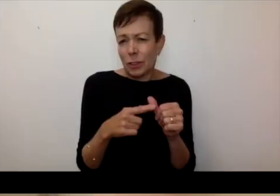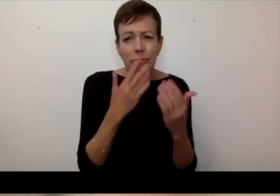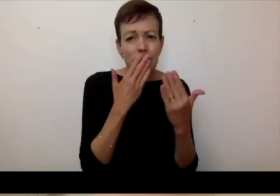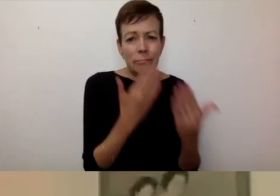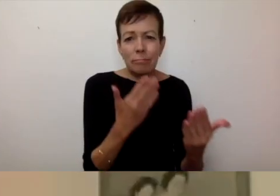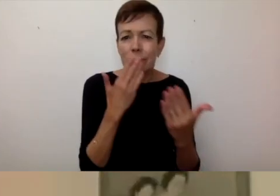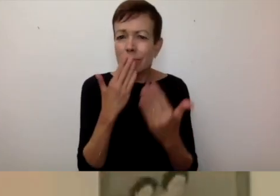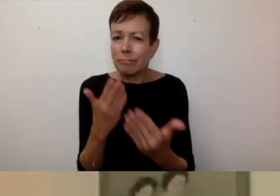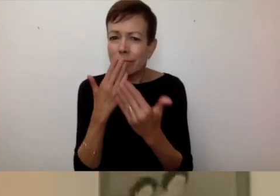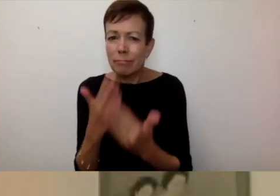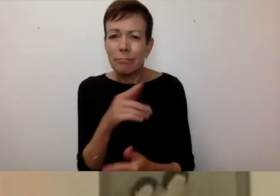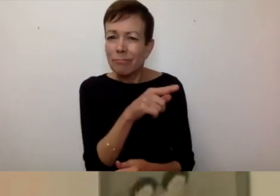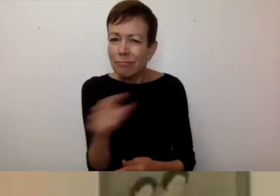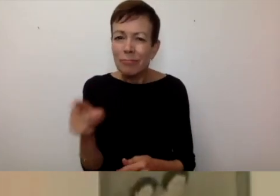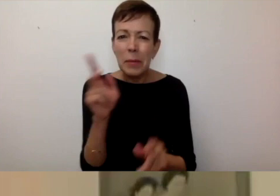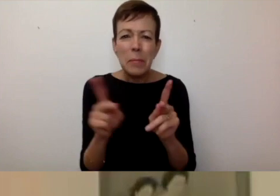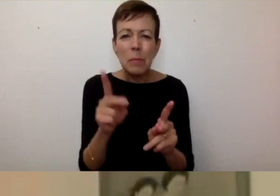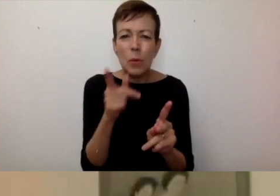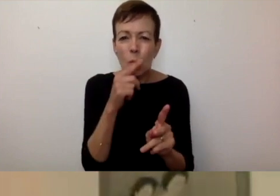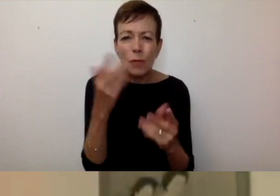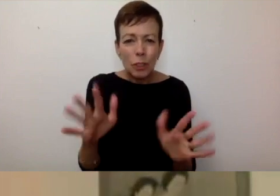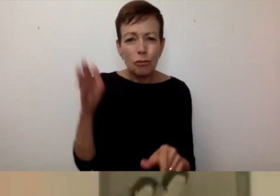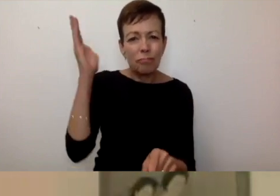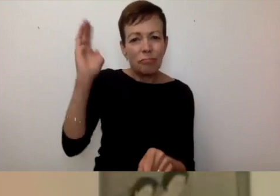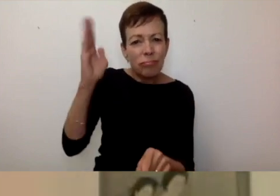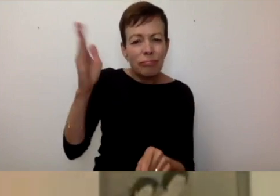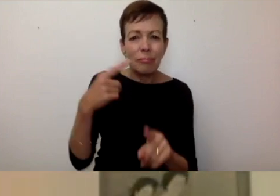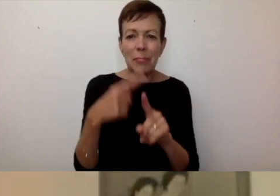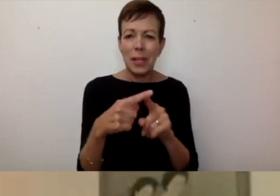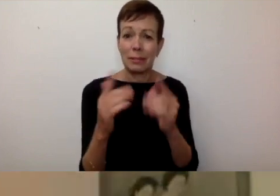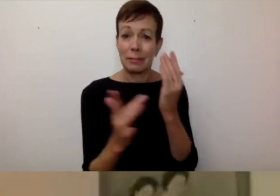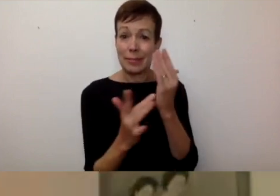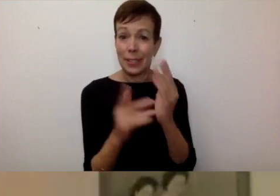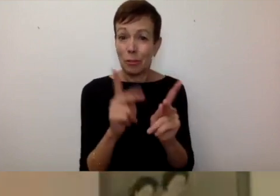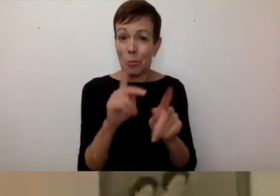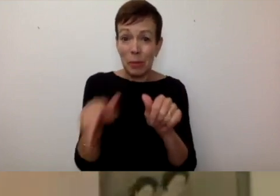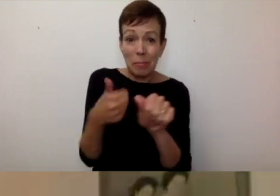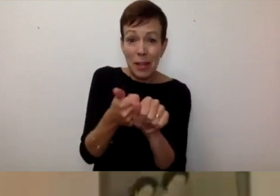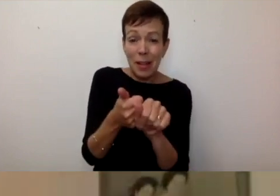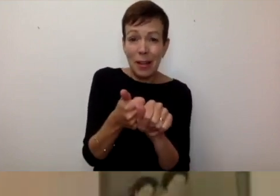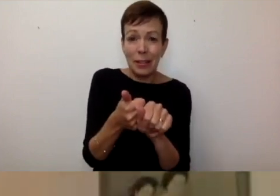uh for making this webinar such success i was asked by barbara borax at the